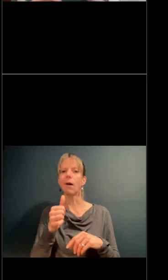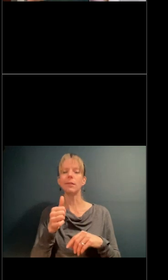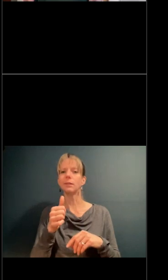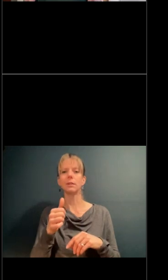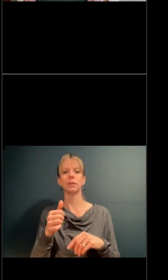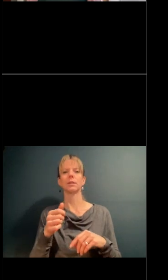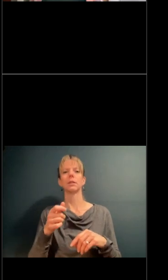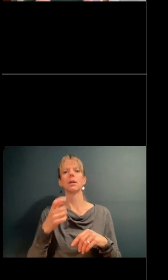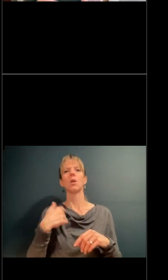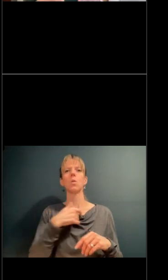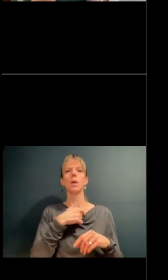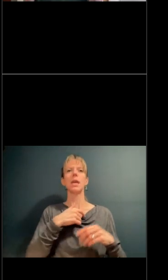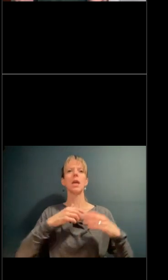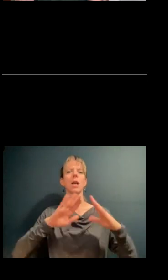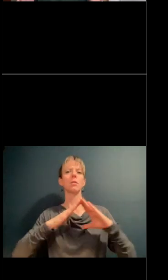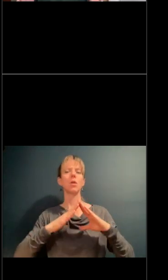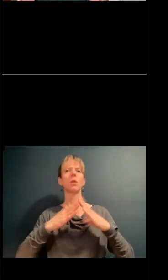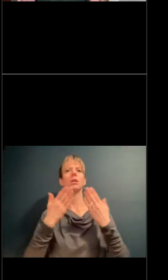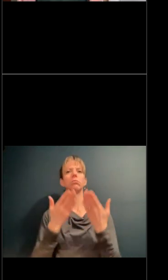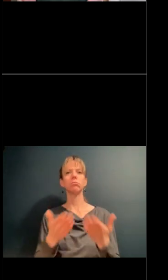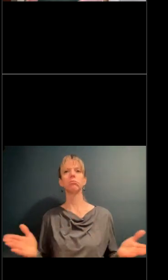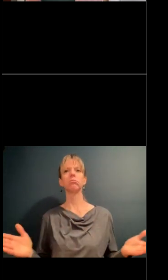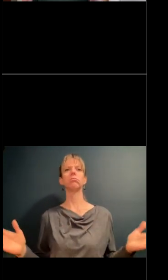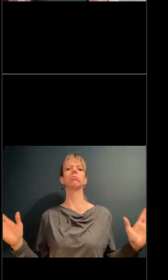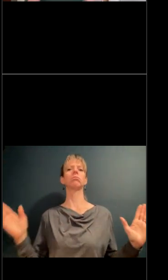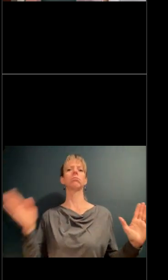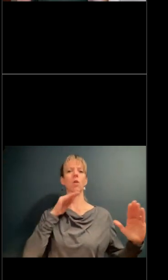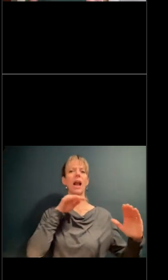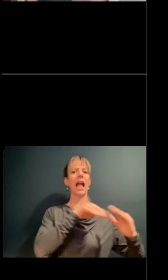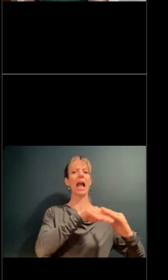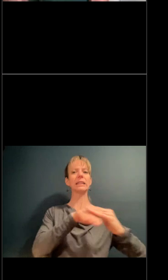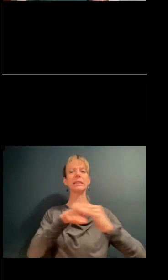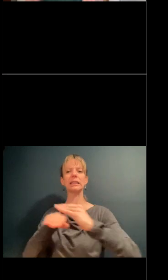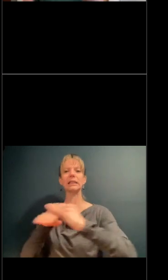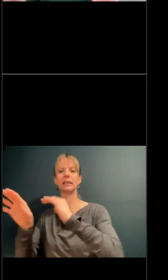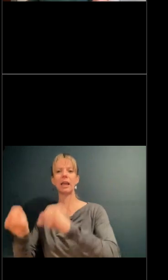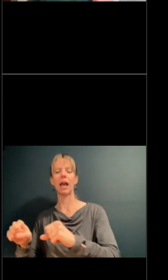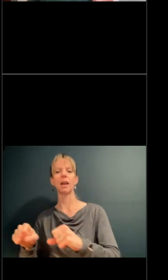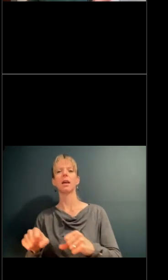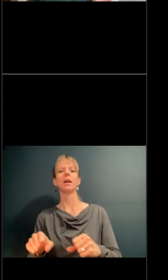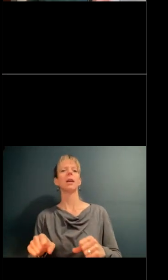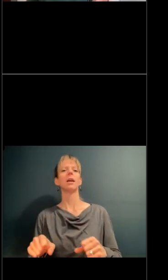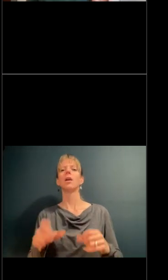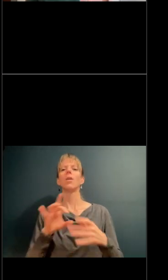communities open up in terms of access, that relationships automatically happen.